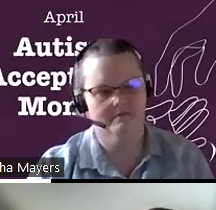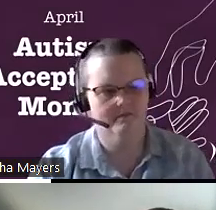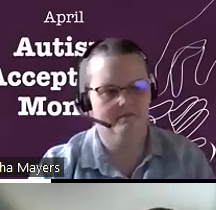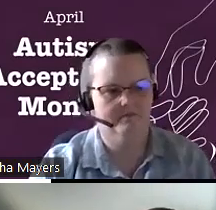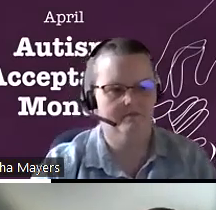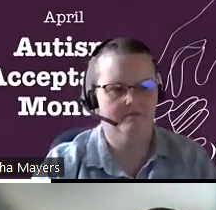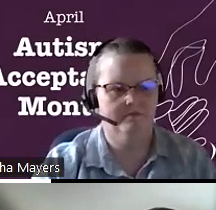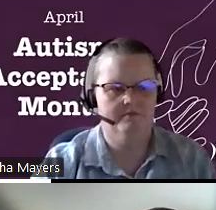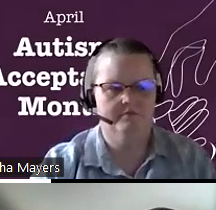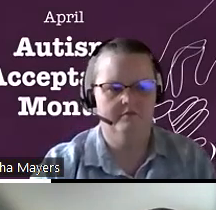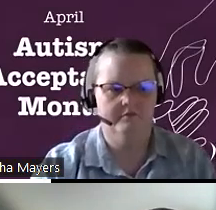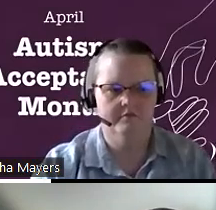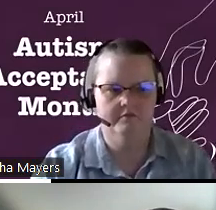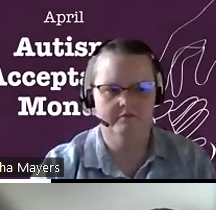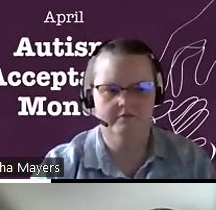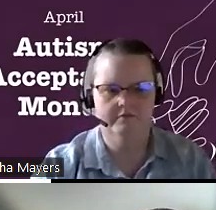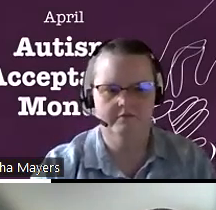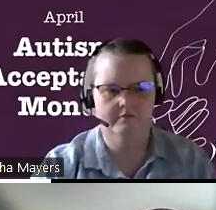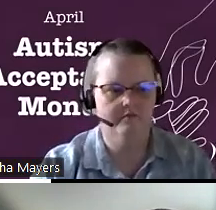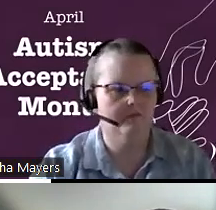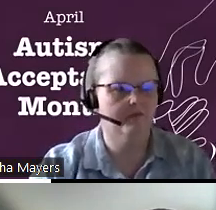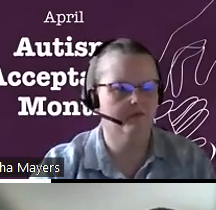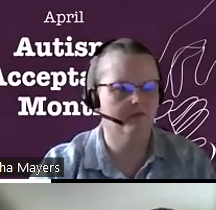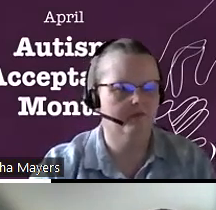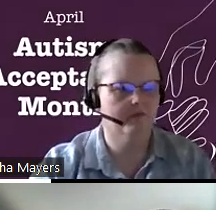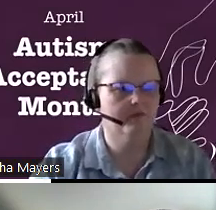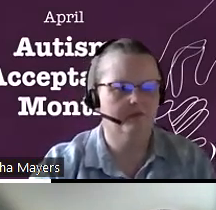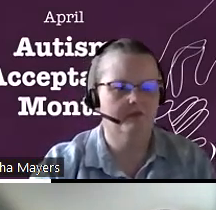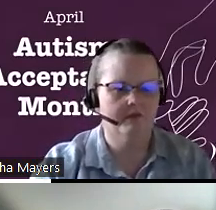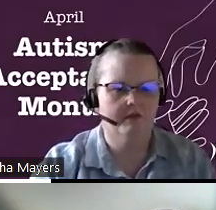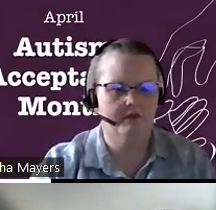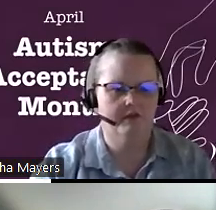I HAVEN'T KEPT AN EYE ON THE CHAT, SO IF ANYONE HAS QUESTIONS, YOU CAN GO AHEAD AND UNMUTE